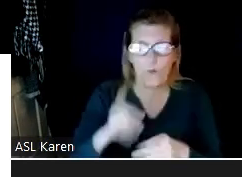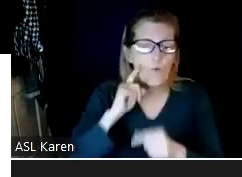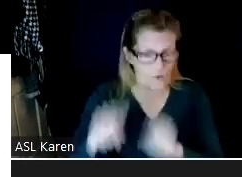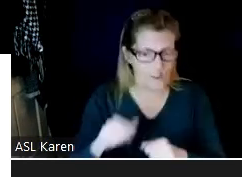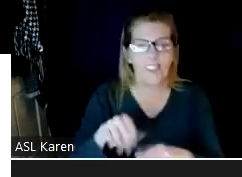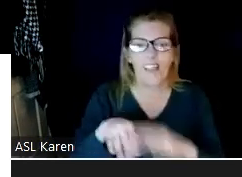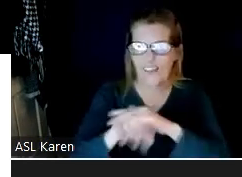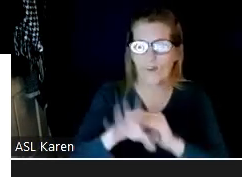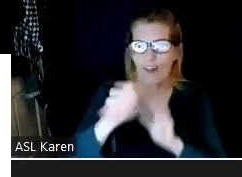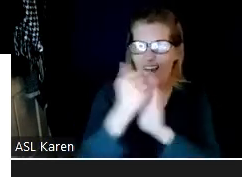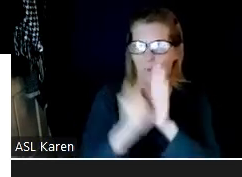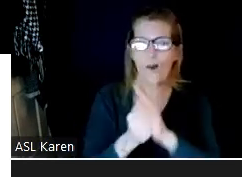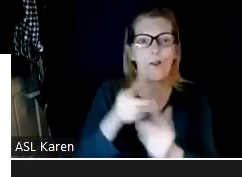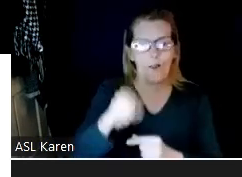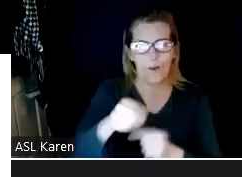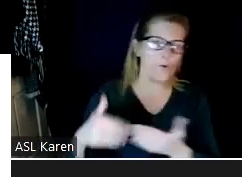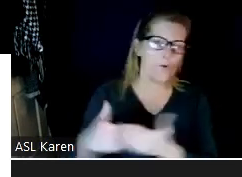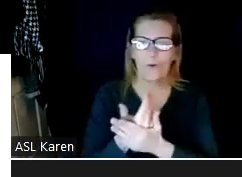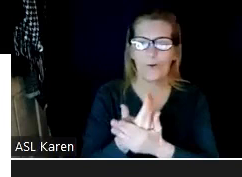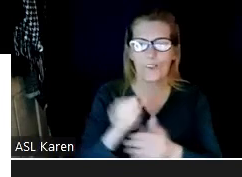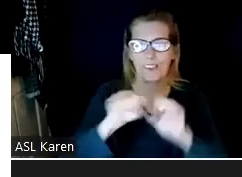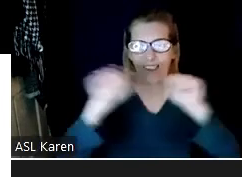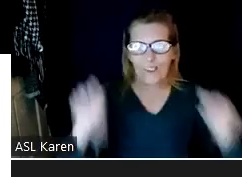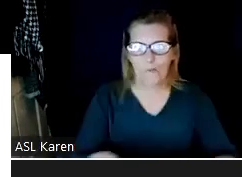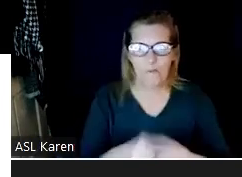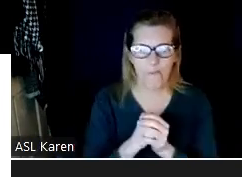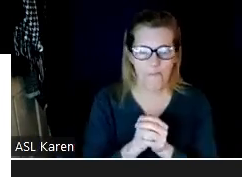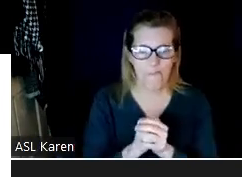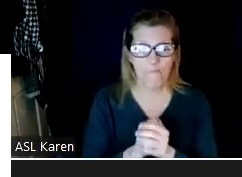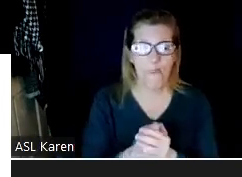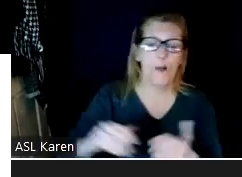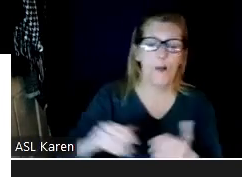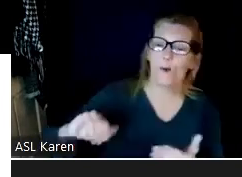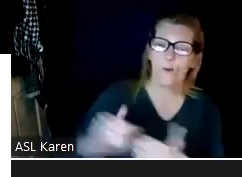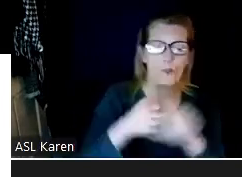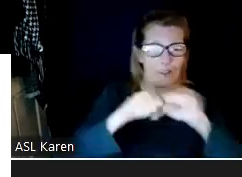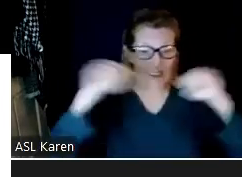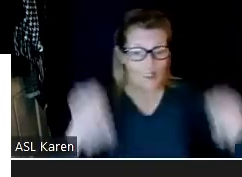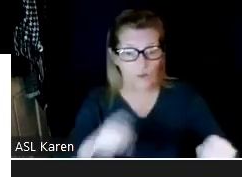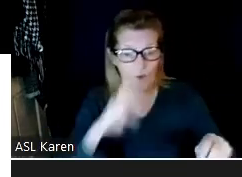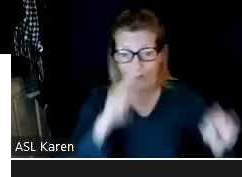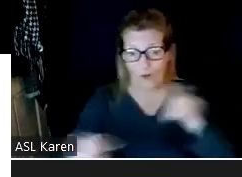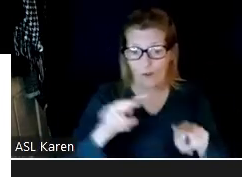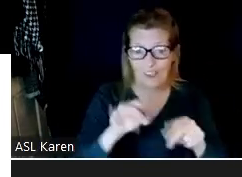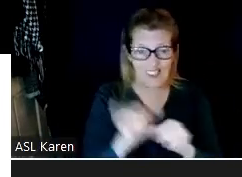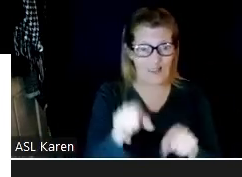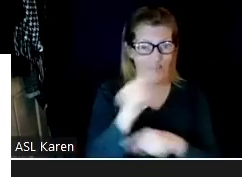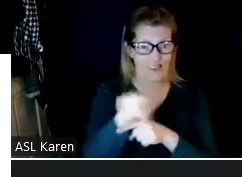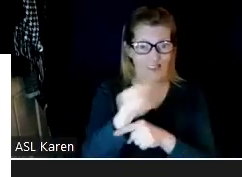be accessing their account through the modernized system. 15:22:01 The modernized system will look similar to what's on the screen, and it will have